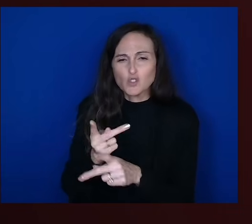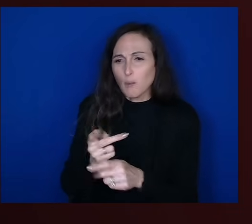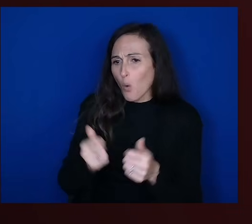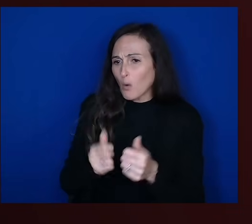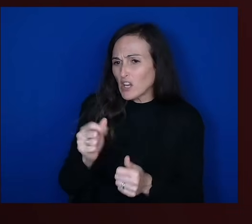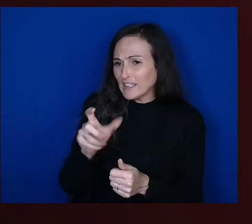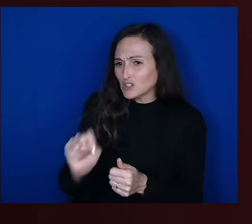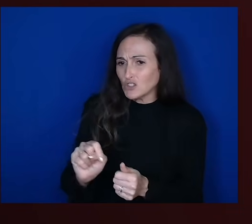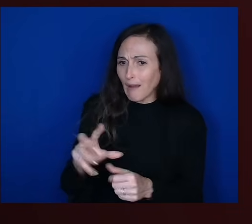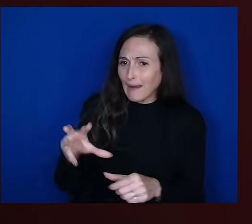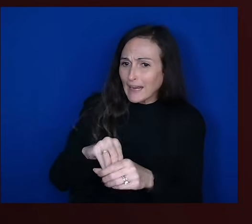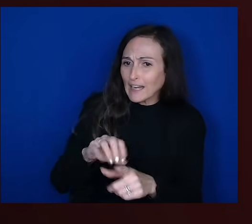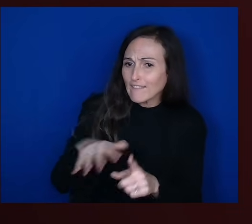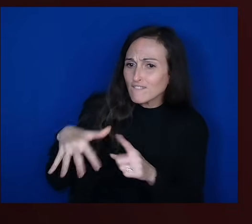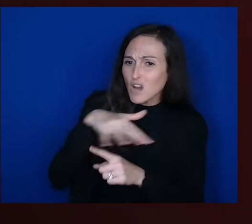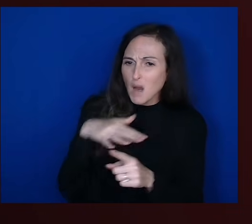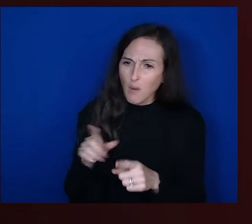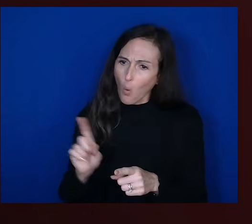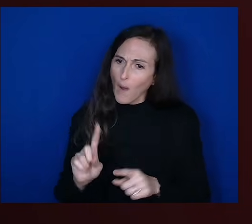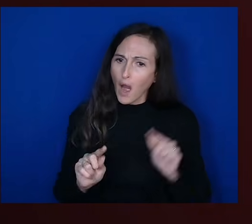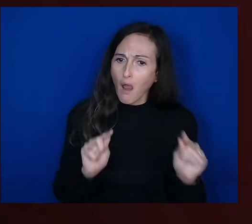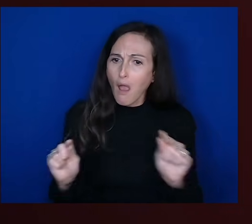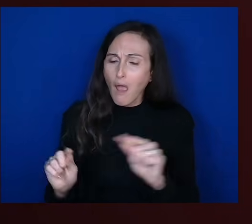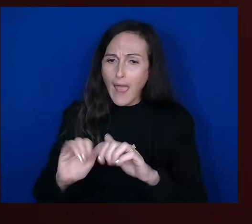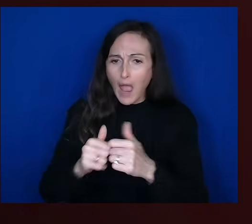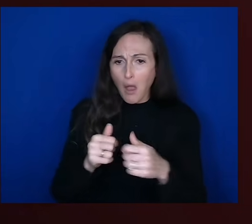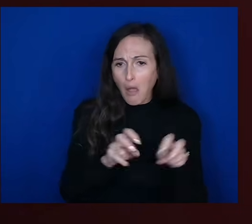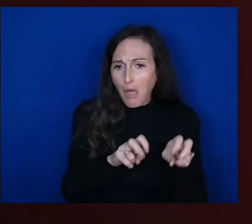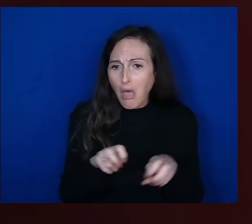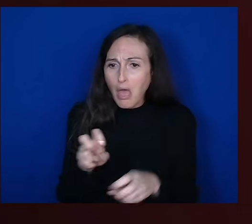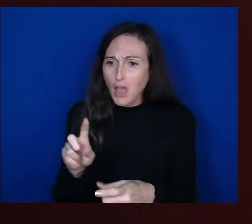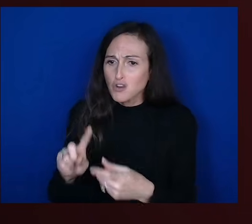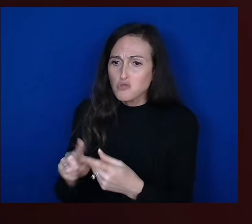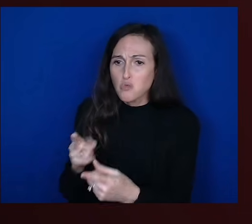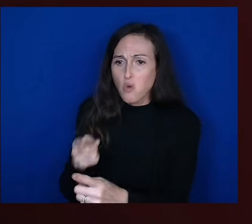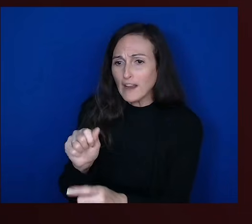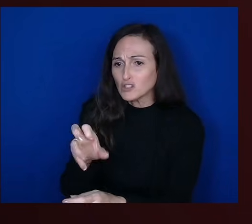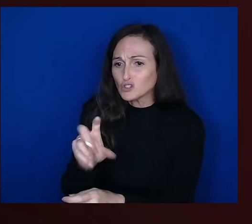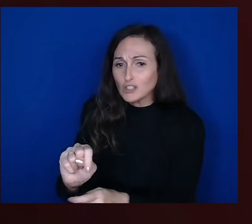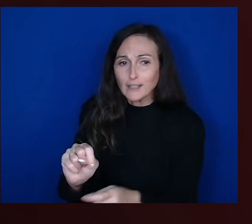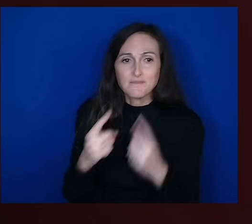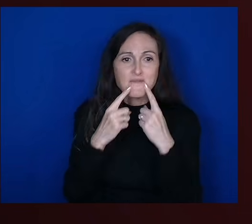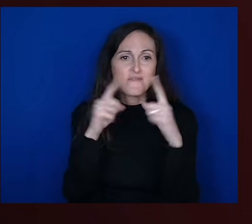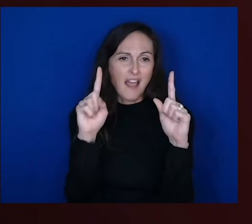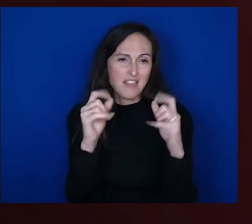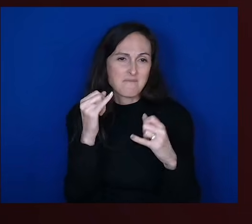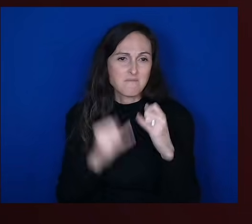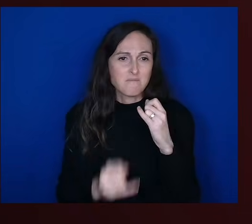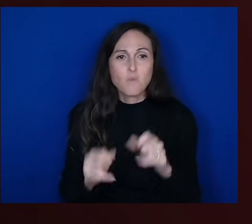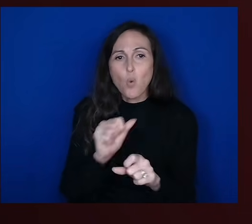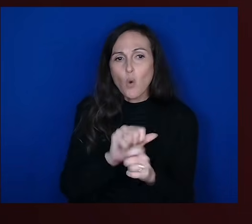Where are they? How do we route to an agent? And finally, workflows, in which agents actually might make